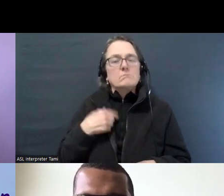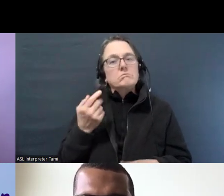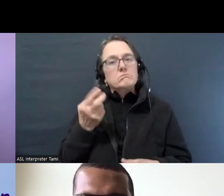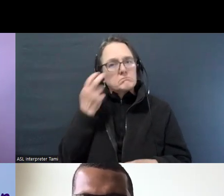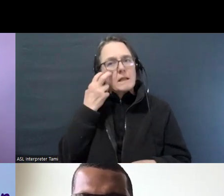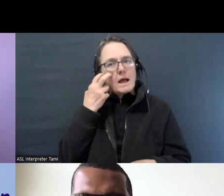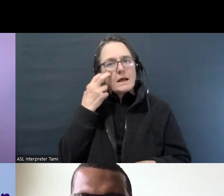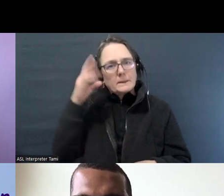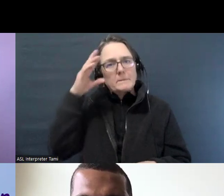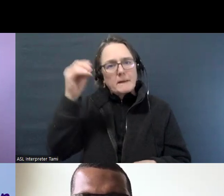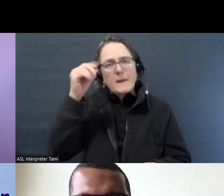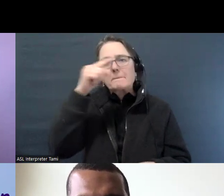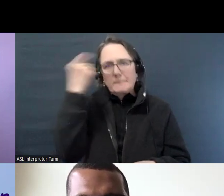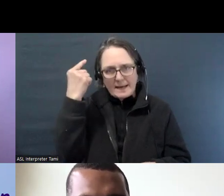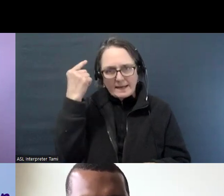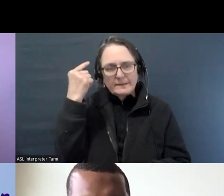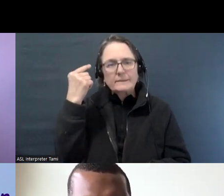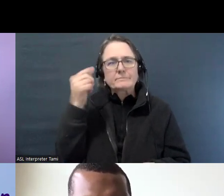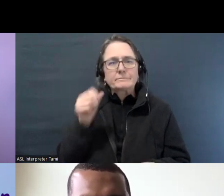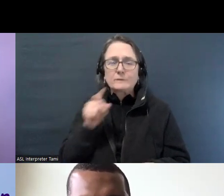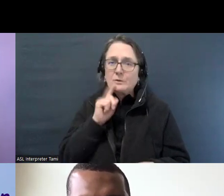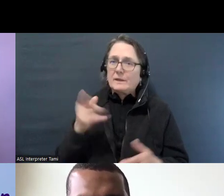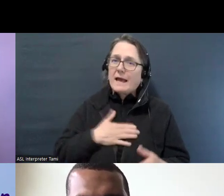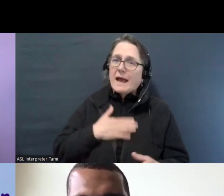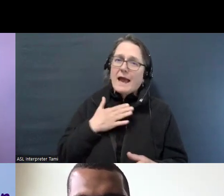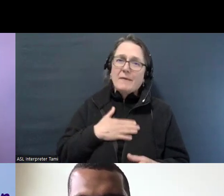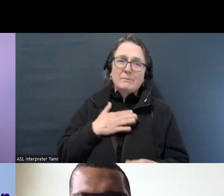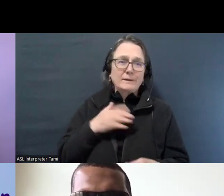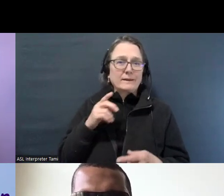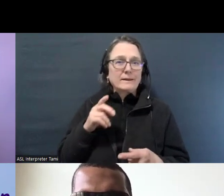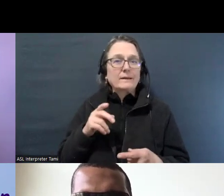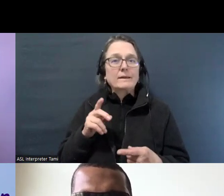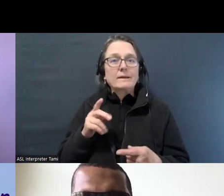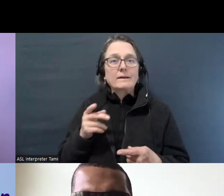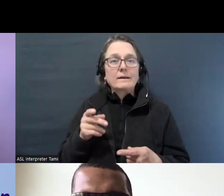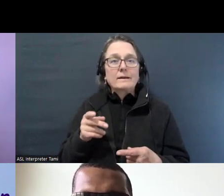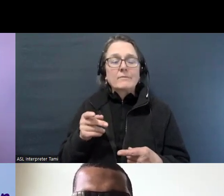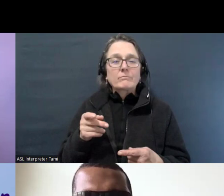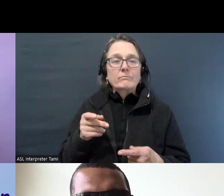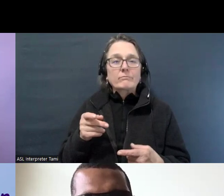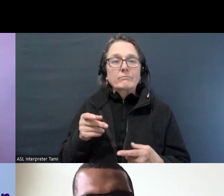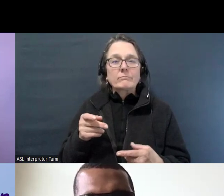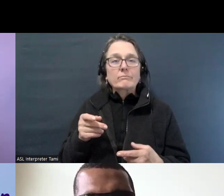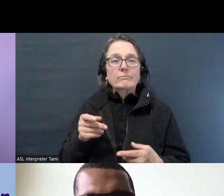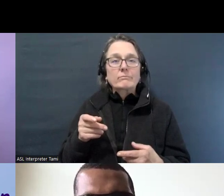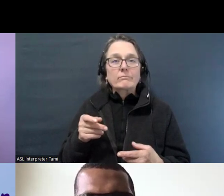and yes, I'm very happy to call myself handsome and because that is who I am,